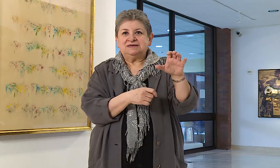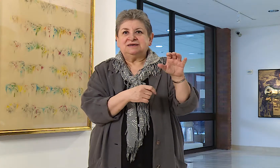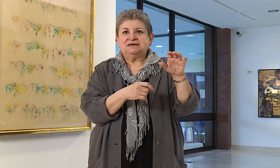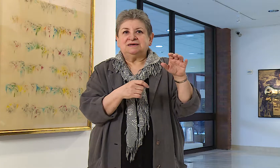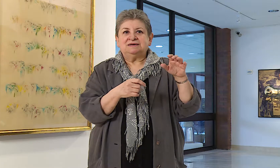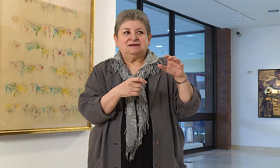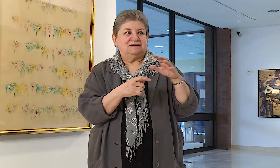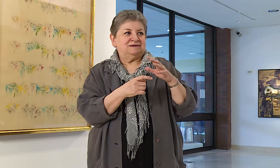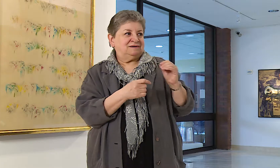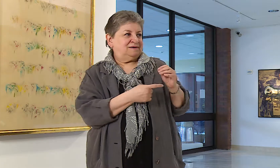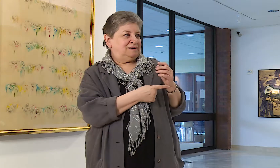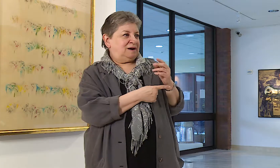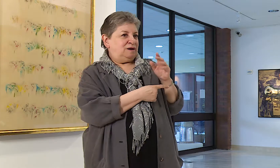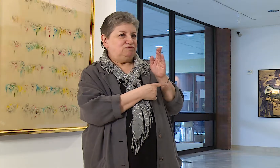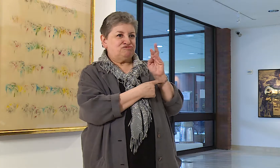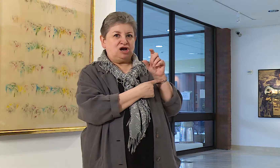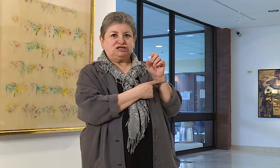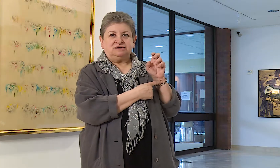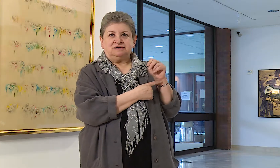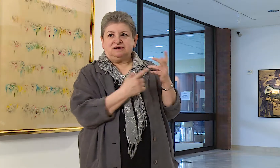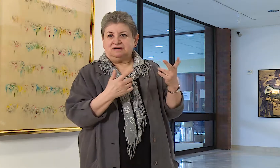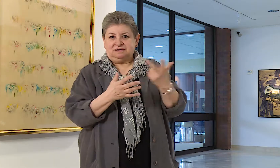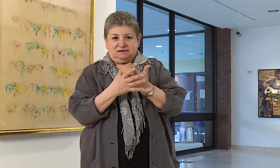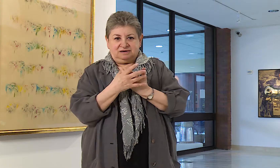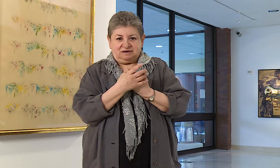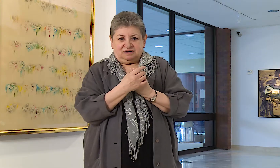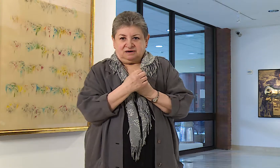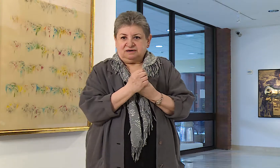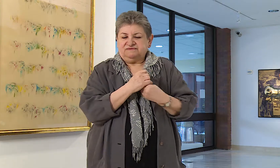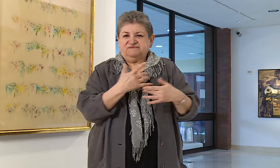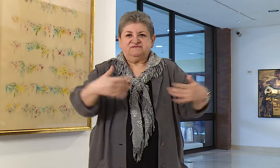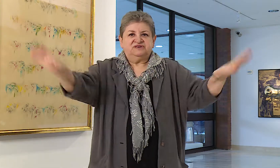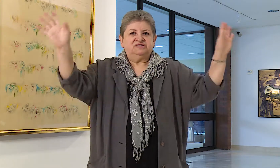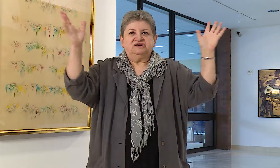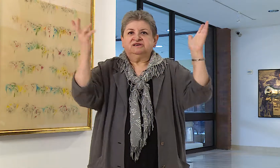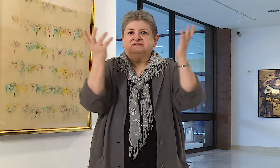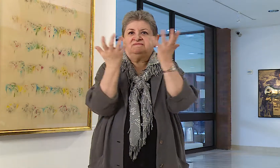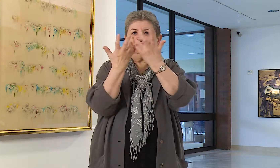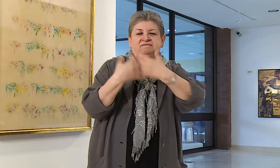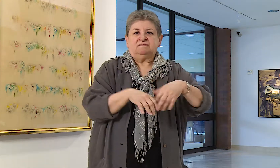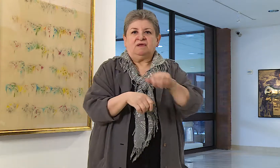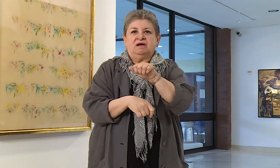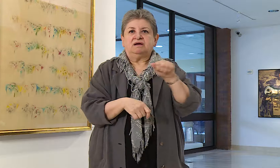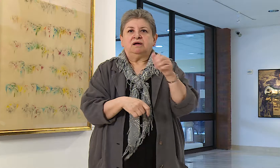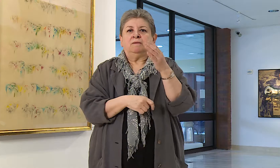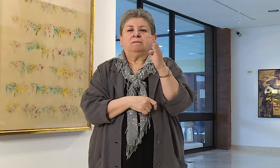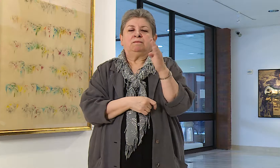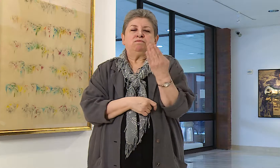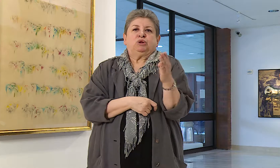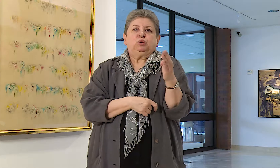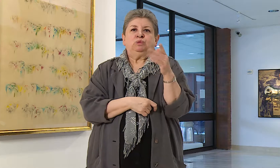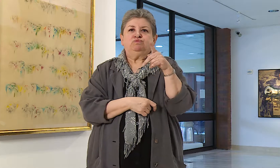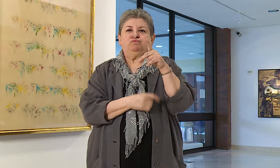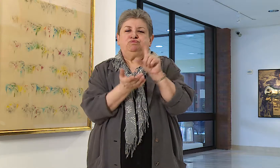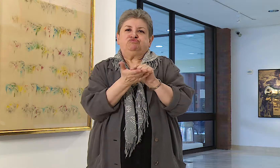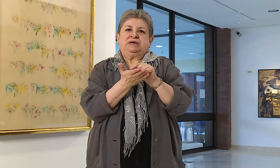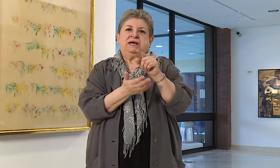various galleries in D.C., and this moment with Broderson in that office